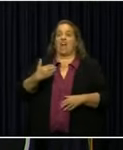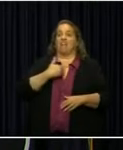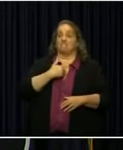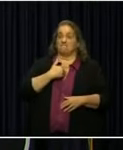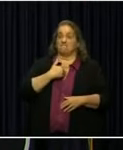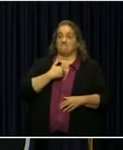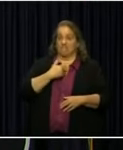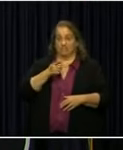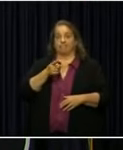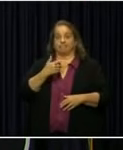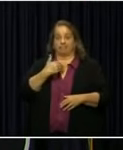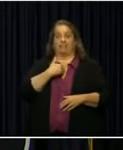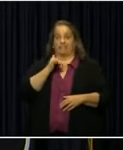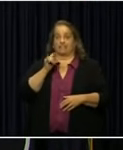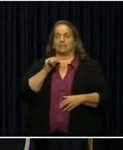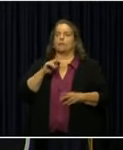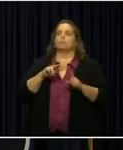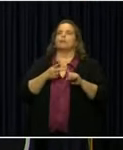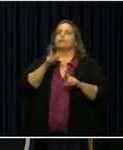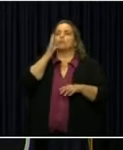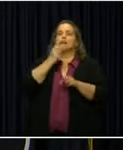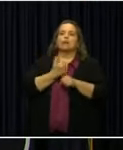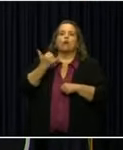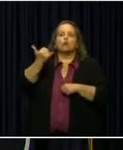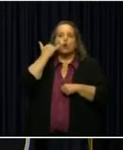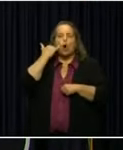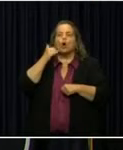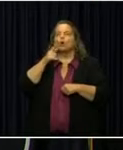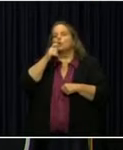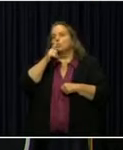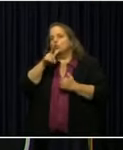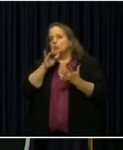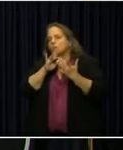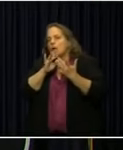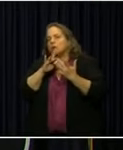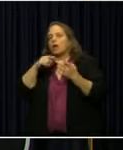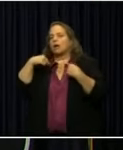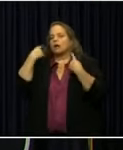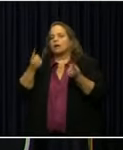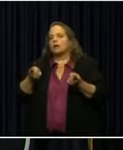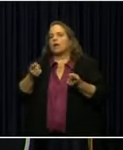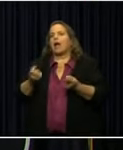PERSONAL PROTECTIVE EQUIPMENT. THAT MEANS HOSPITALS AND CLINICS AND DOCTORS HAVE TO BE ABLE TO